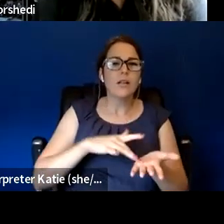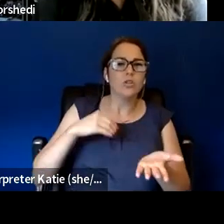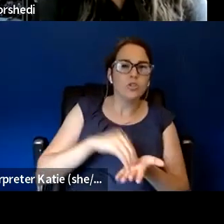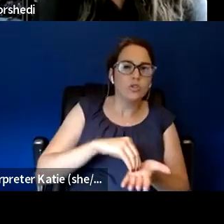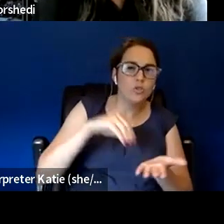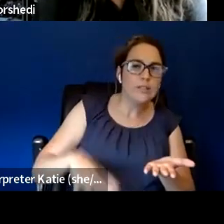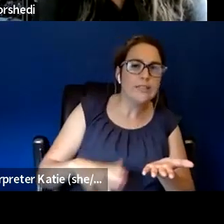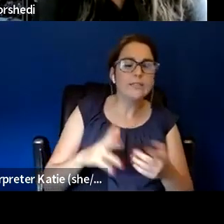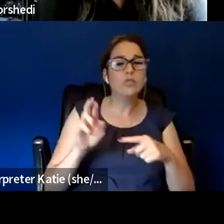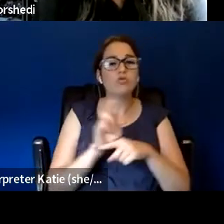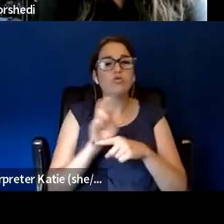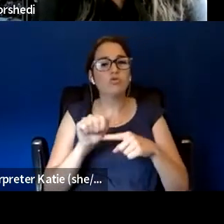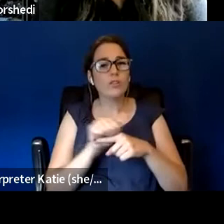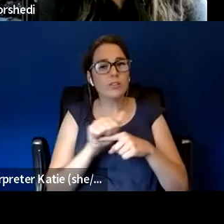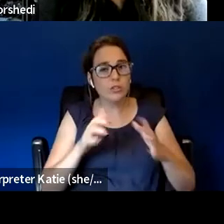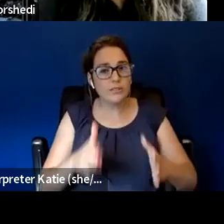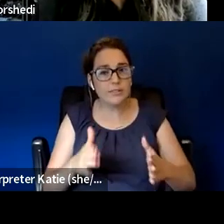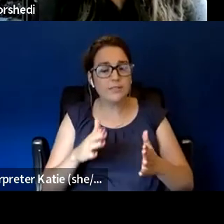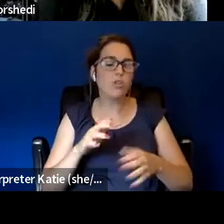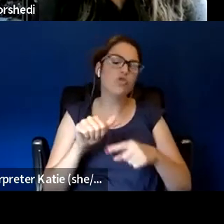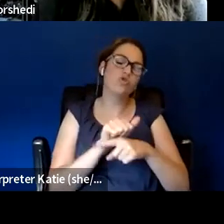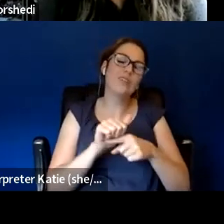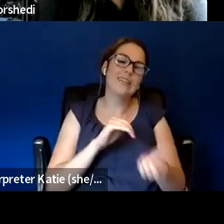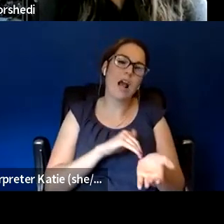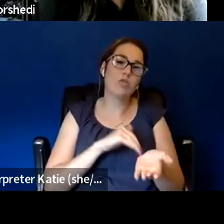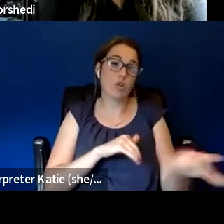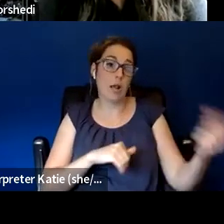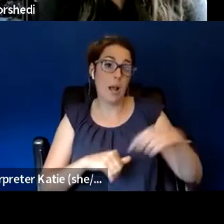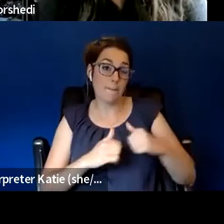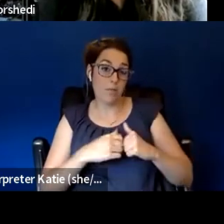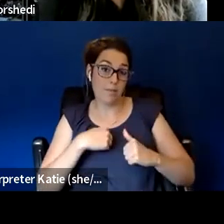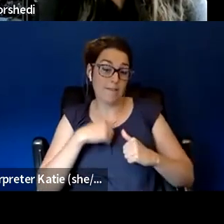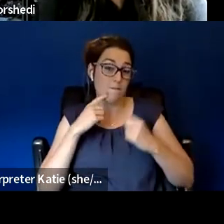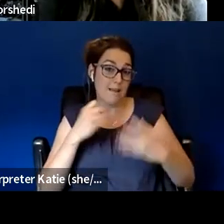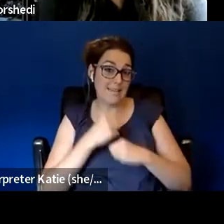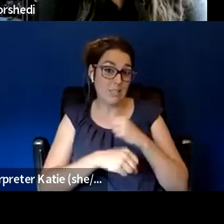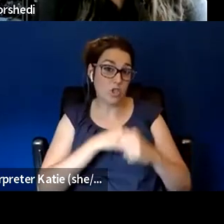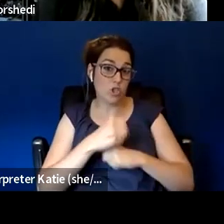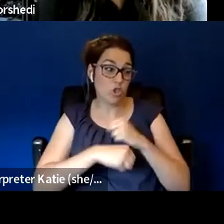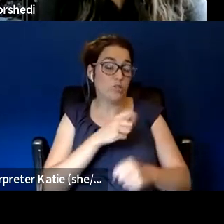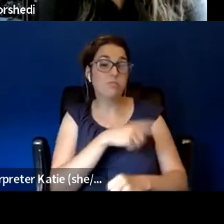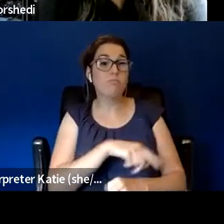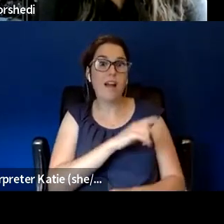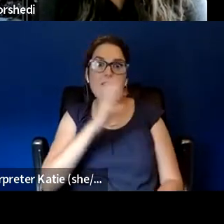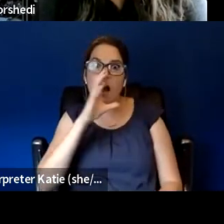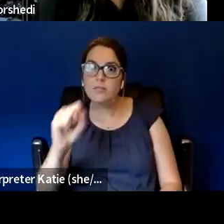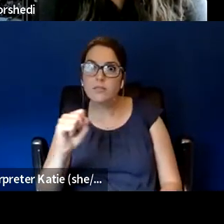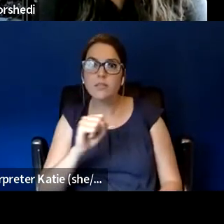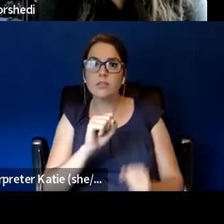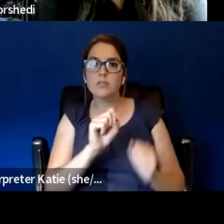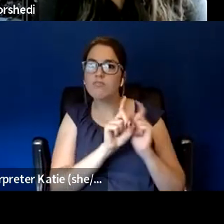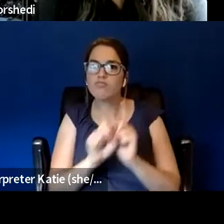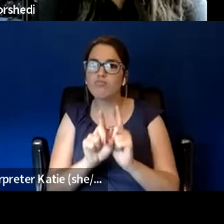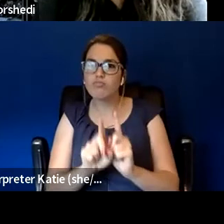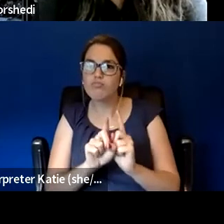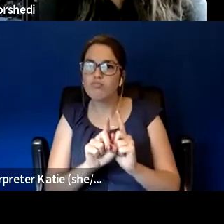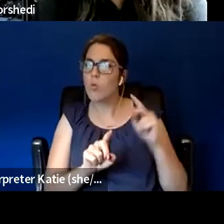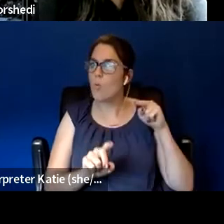doing outreach for years and they always seem to find it quite fascinating when they're shadowing you as a faculty member.